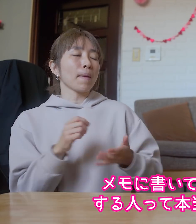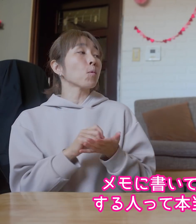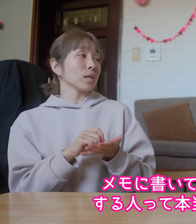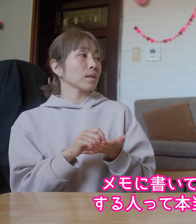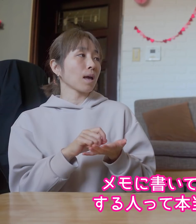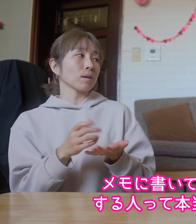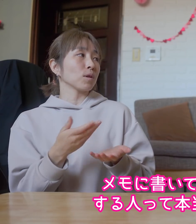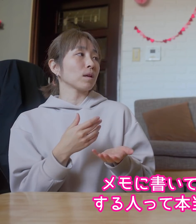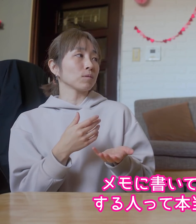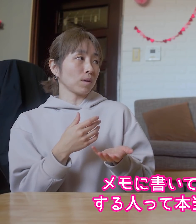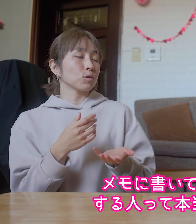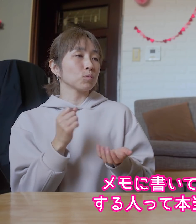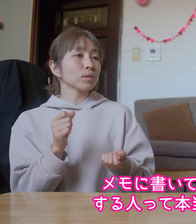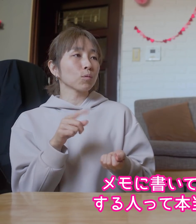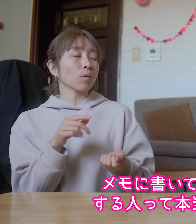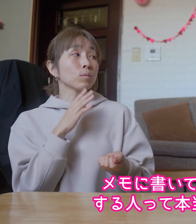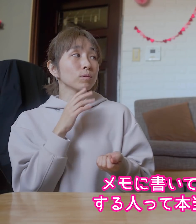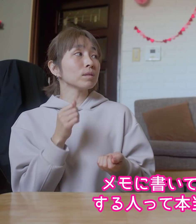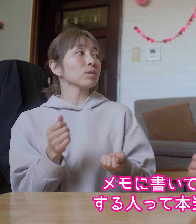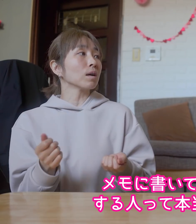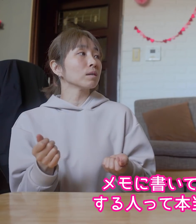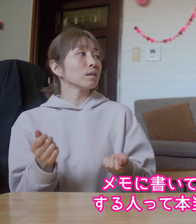and write you a note or something, right? (Dad)Yes.